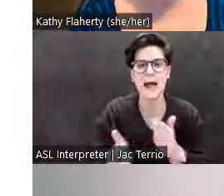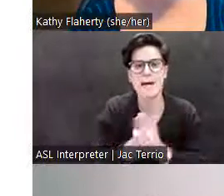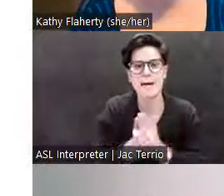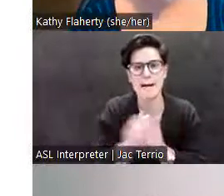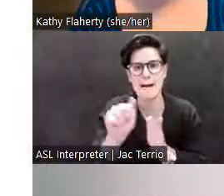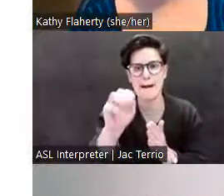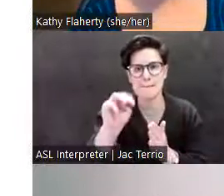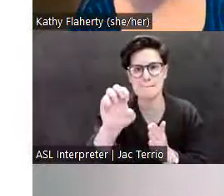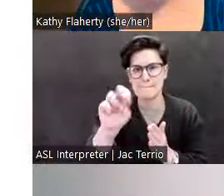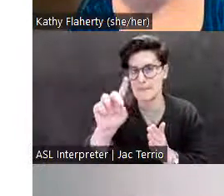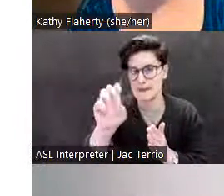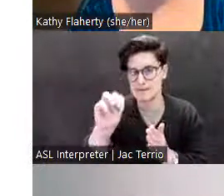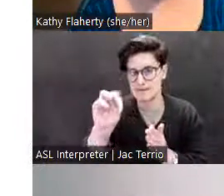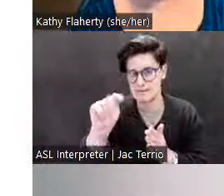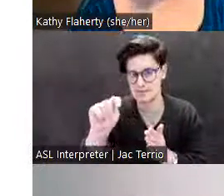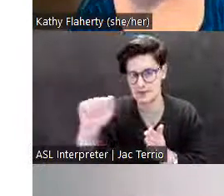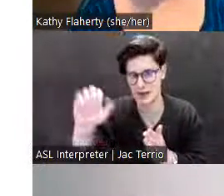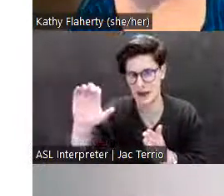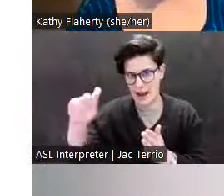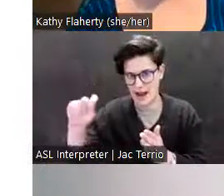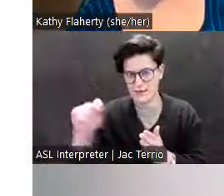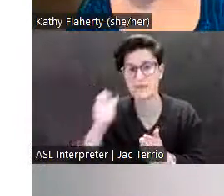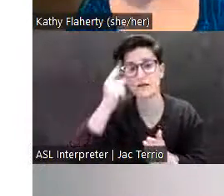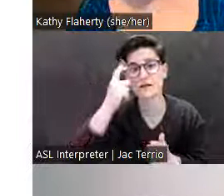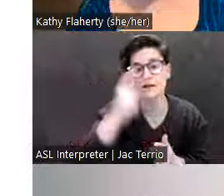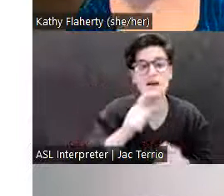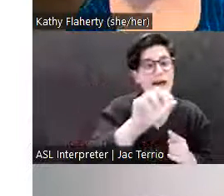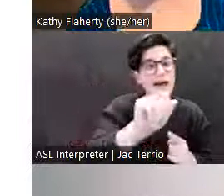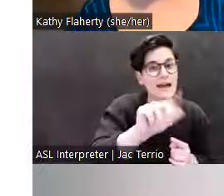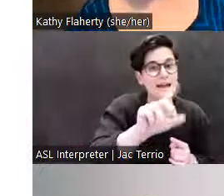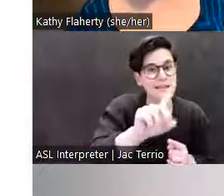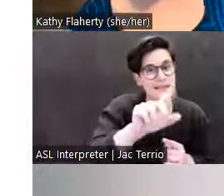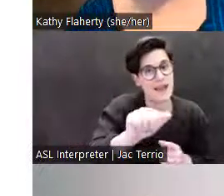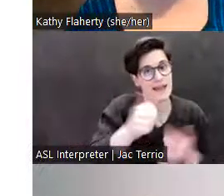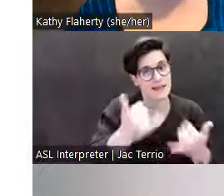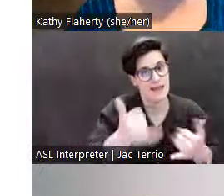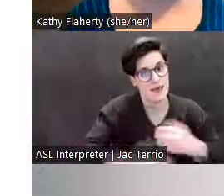15:21:00 Now that's the law that we're talking about because if you are old enough to remember